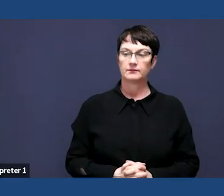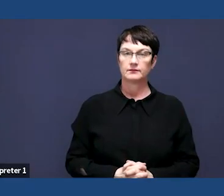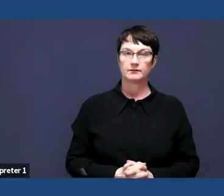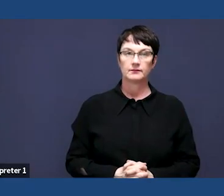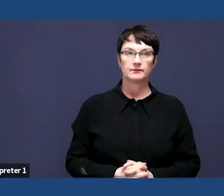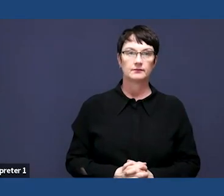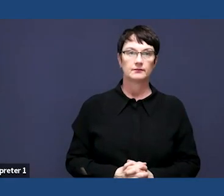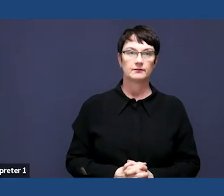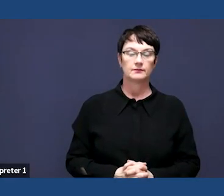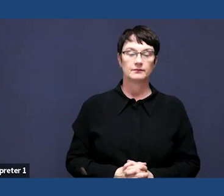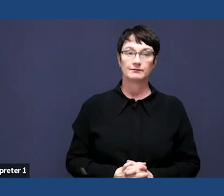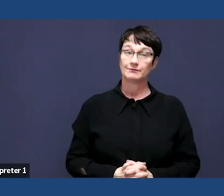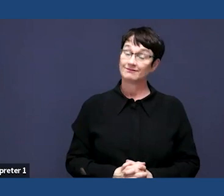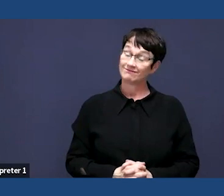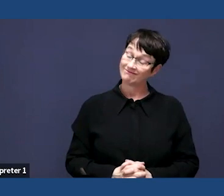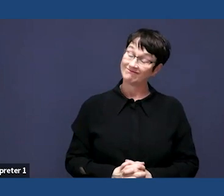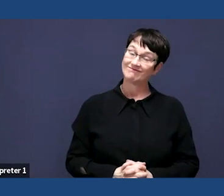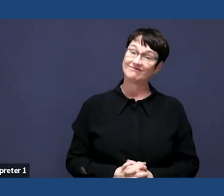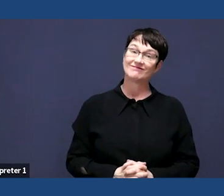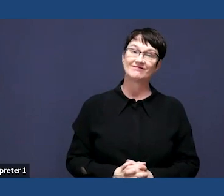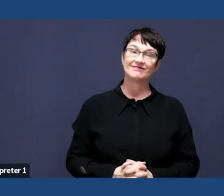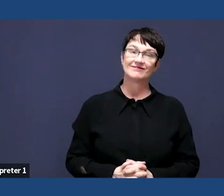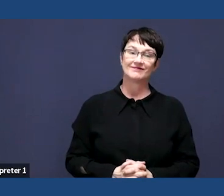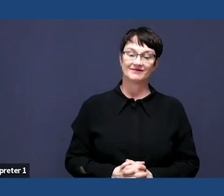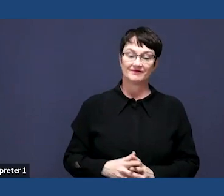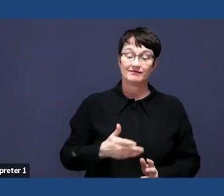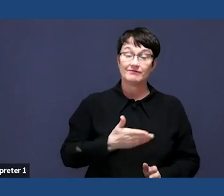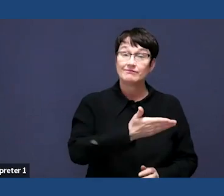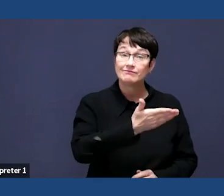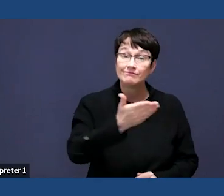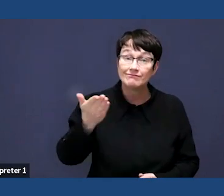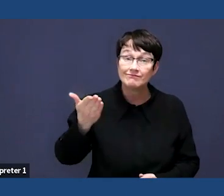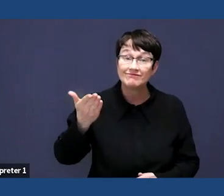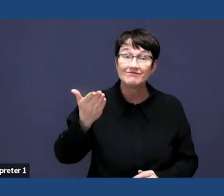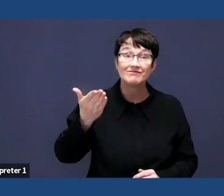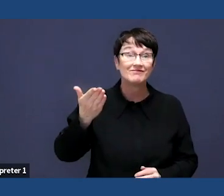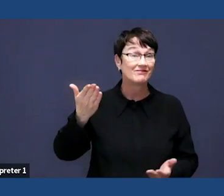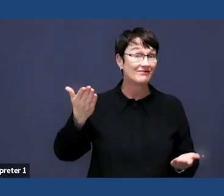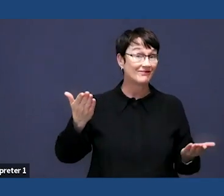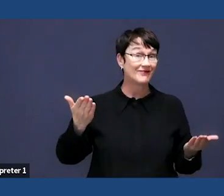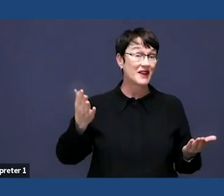Ladies and gentlemen I have the honor making introductory remarks today.